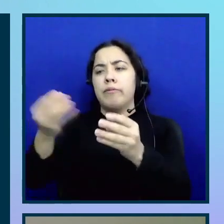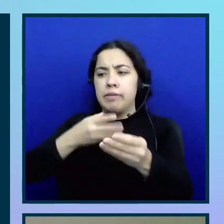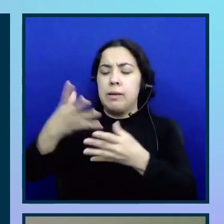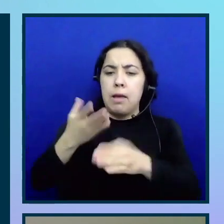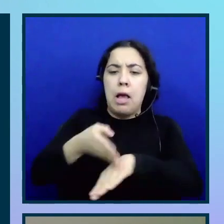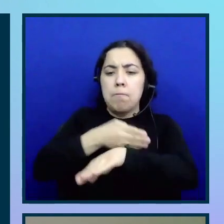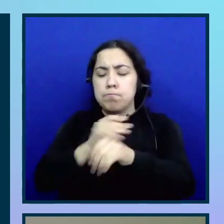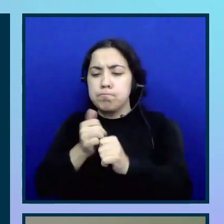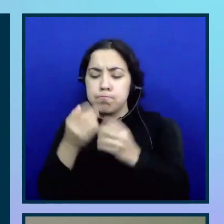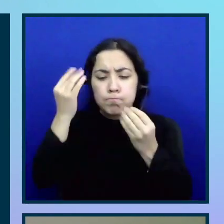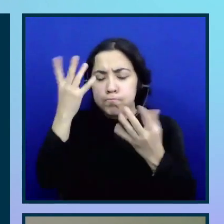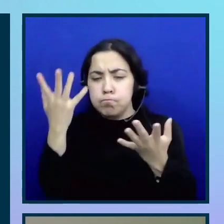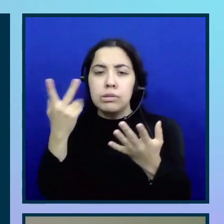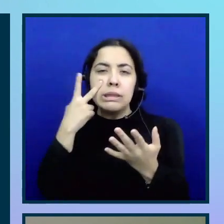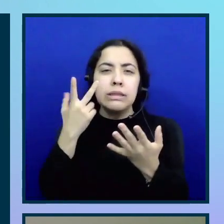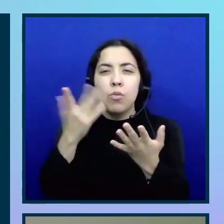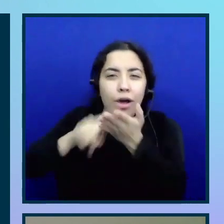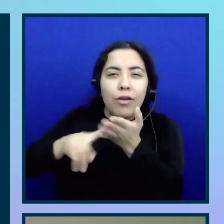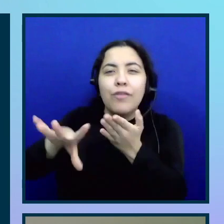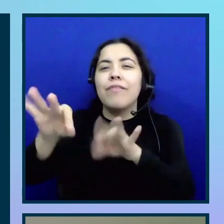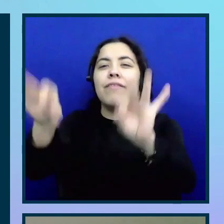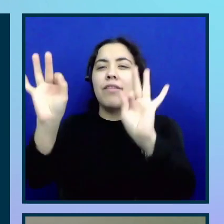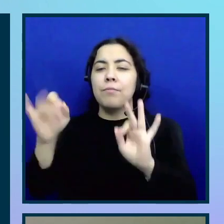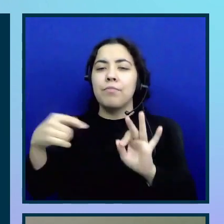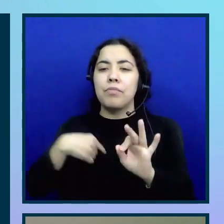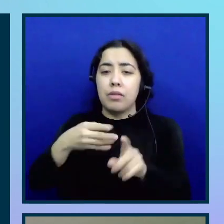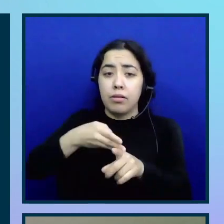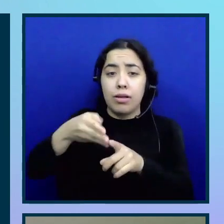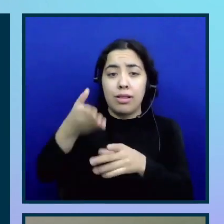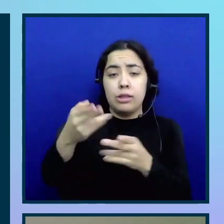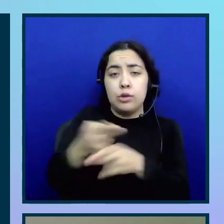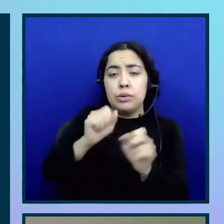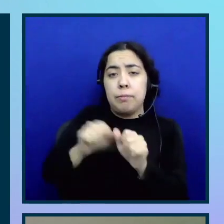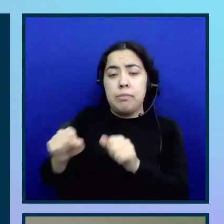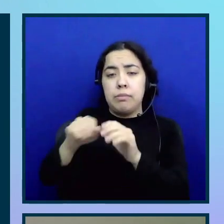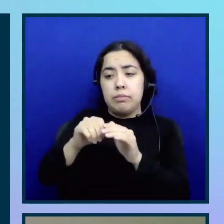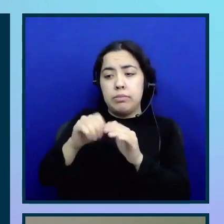When I went into the usability study, I had some assumptions going in, some hypotheses.